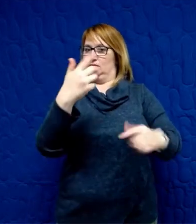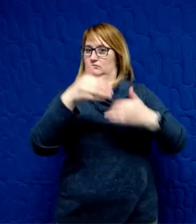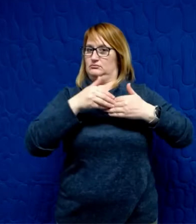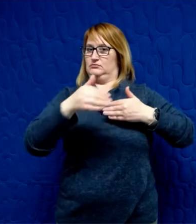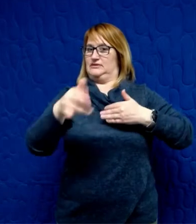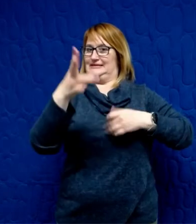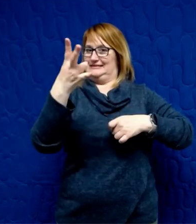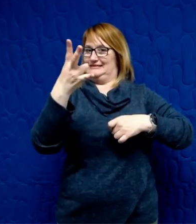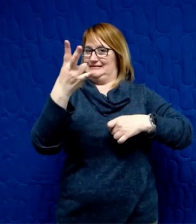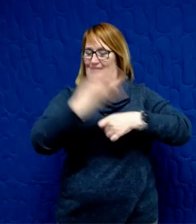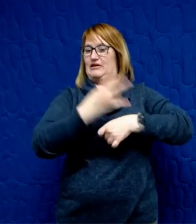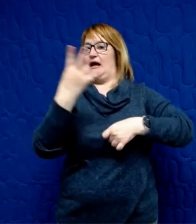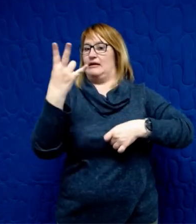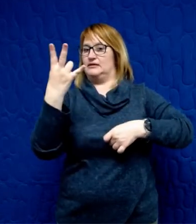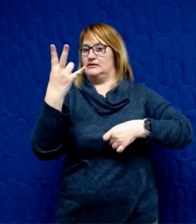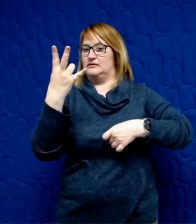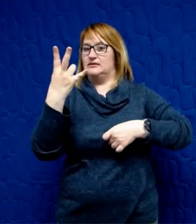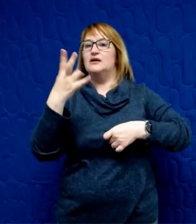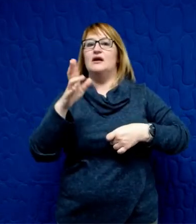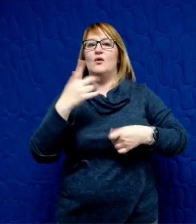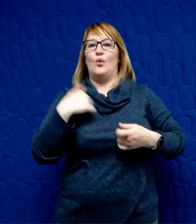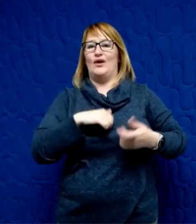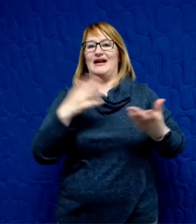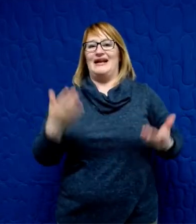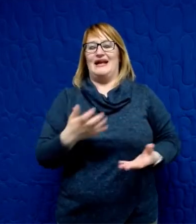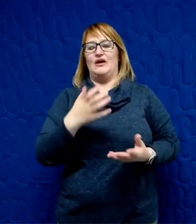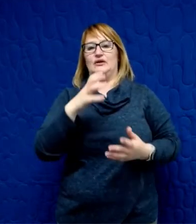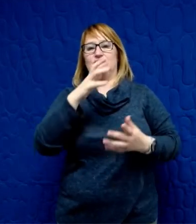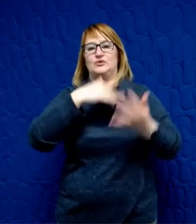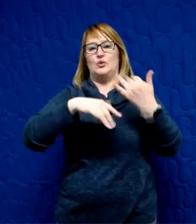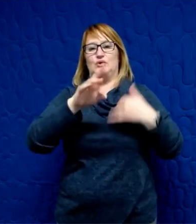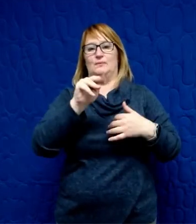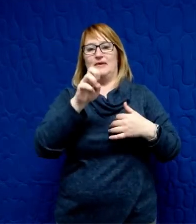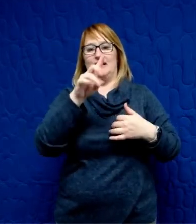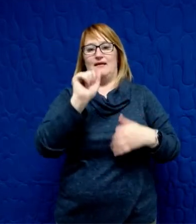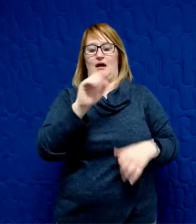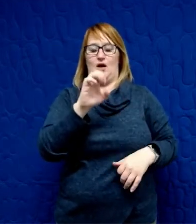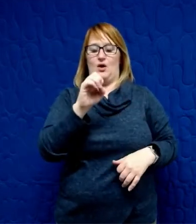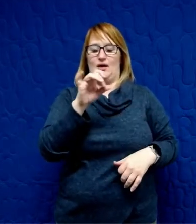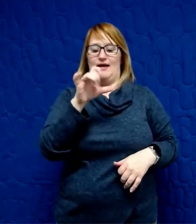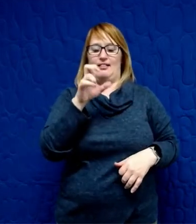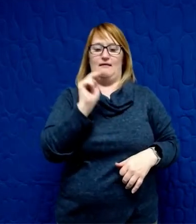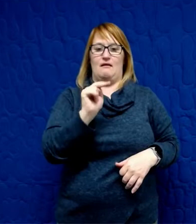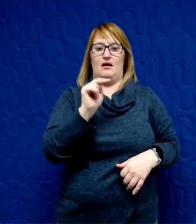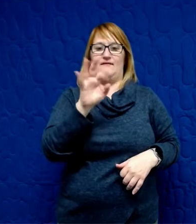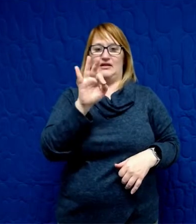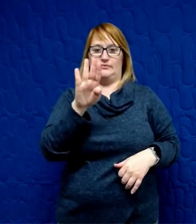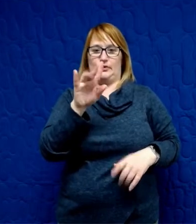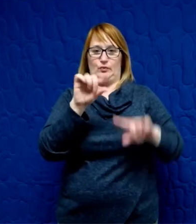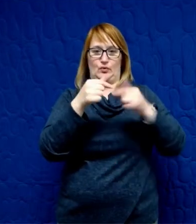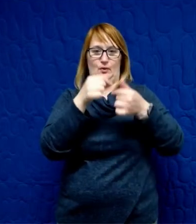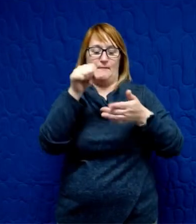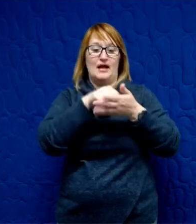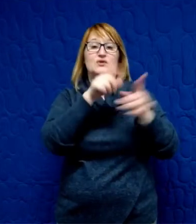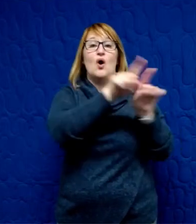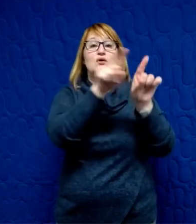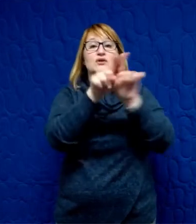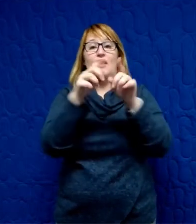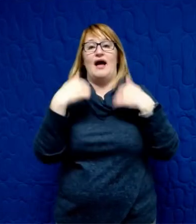we've mentioned before obviously here we are on our social media OCALICON Facebook group page and we also have an OCALI page on